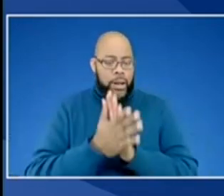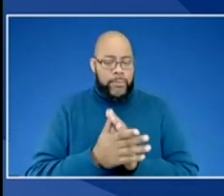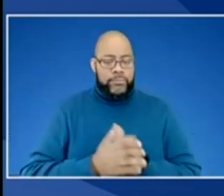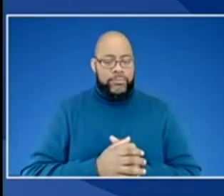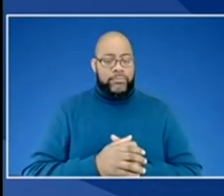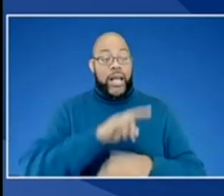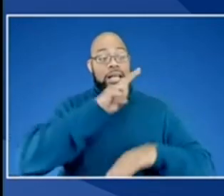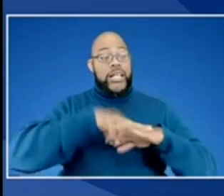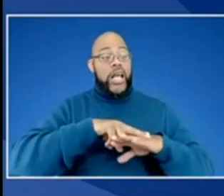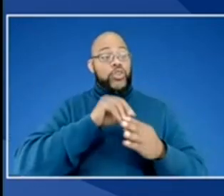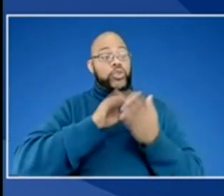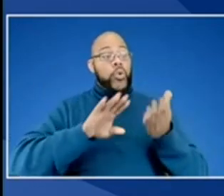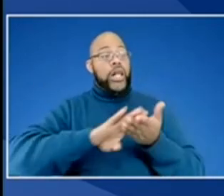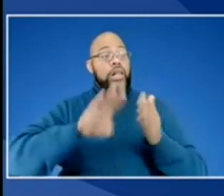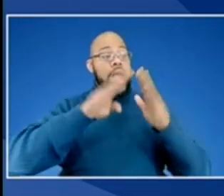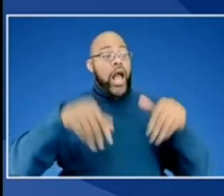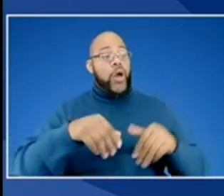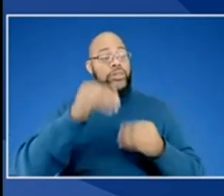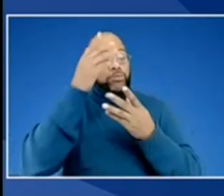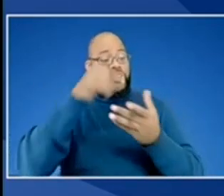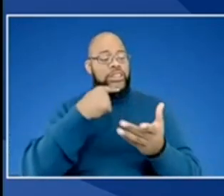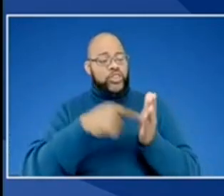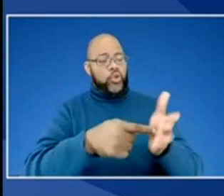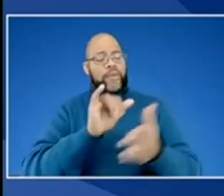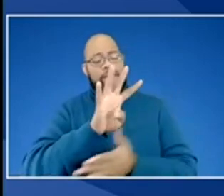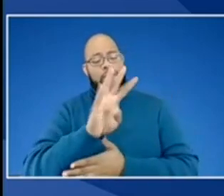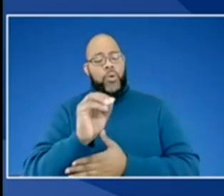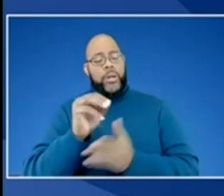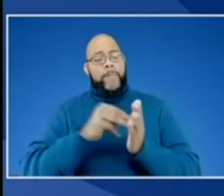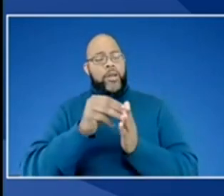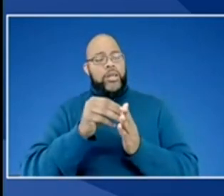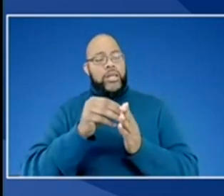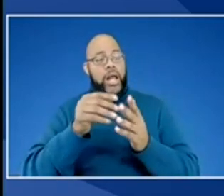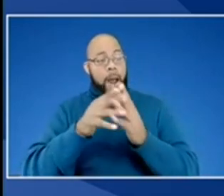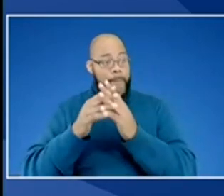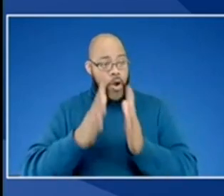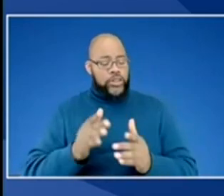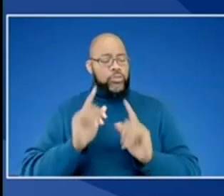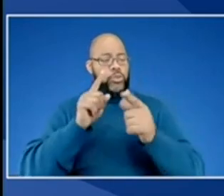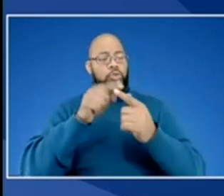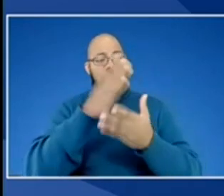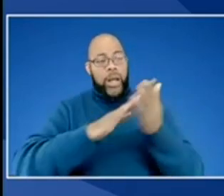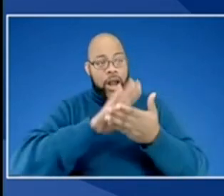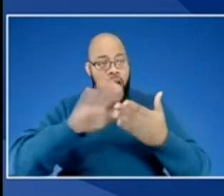Clearinghouse data reports that 40 million plus Americans attended some college, but left with no credential.